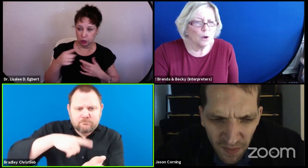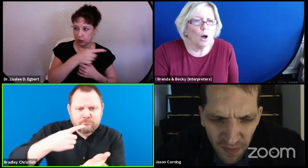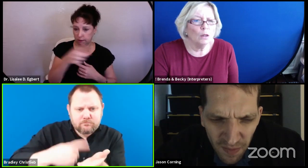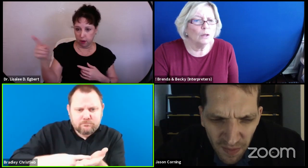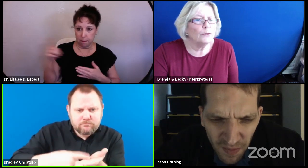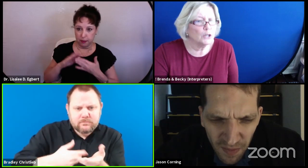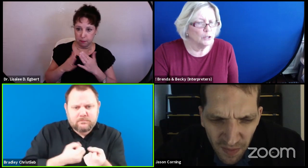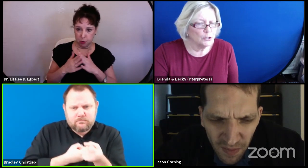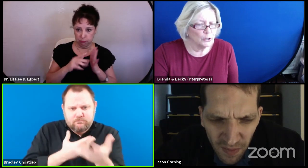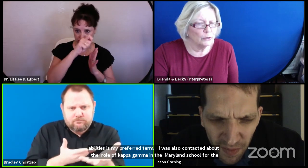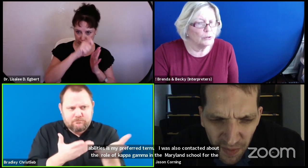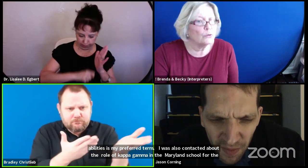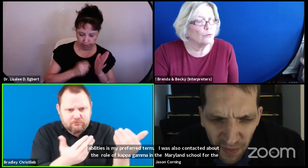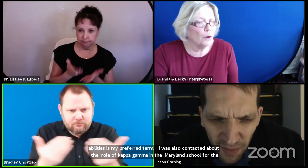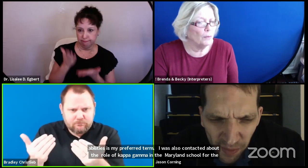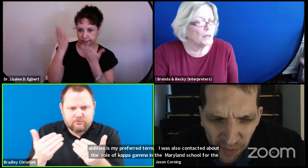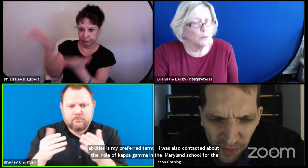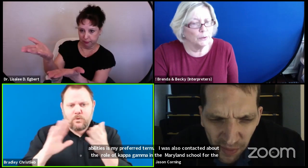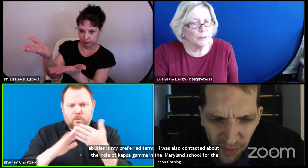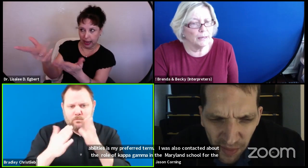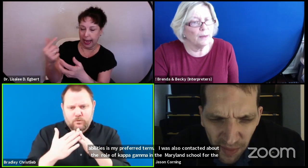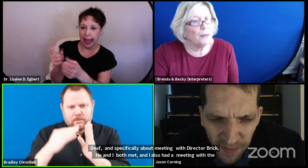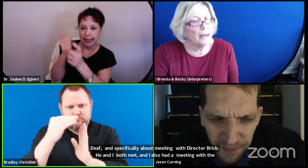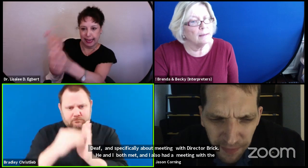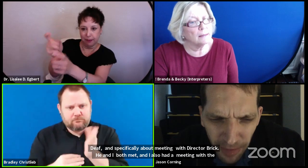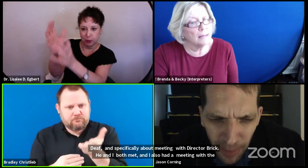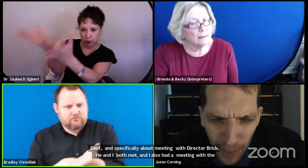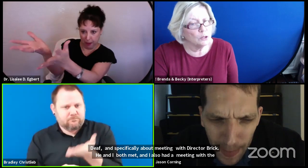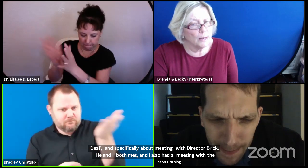all of the concerns from the community that they sent to me.